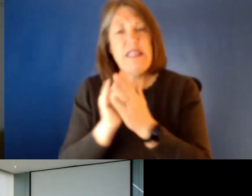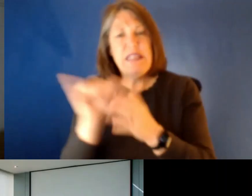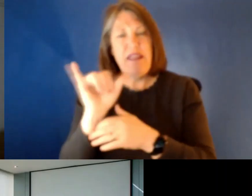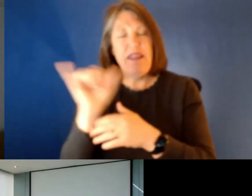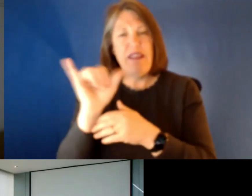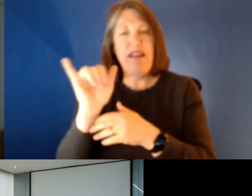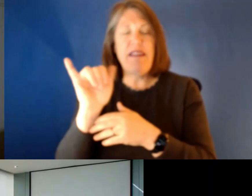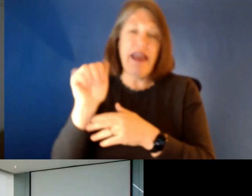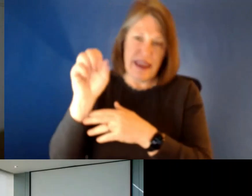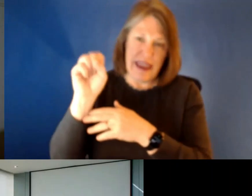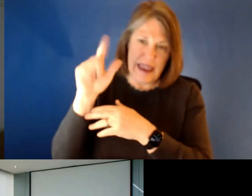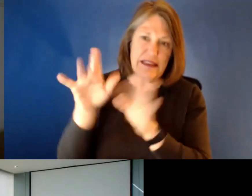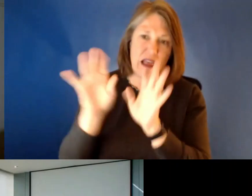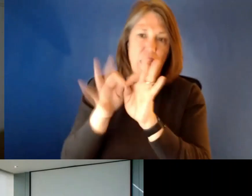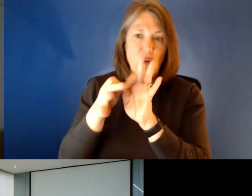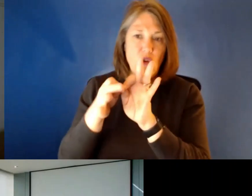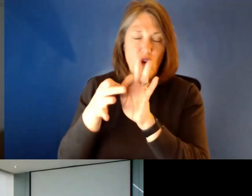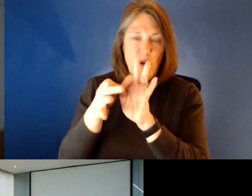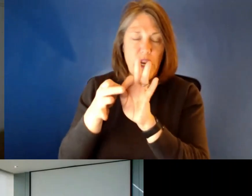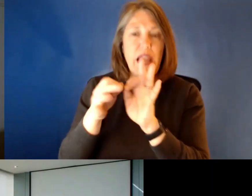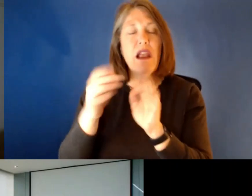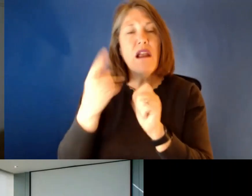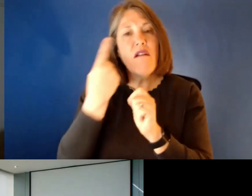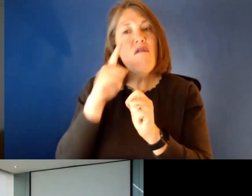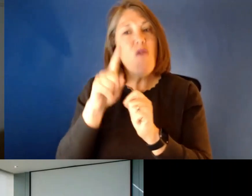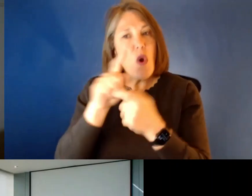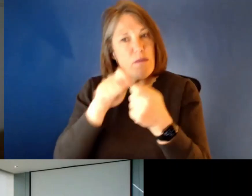ASL interpreters for particular sessions, and we